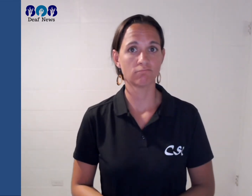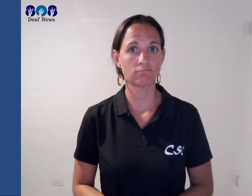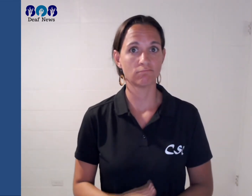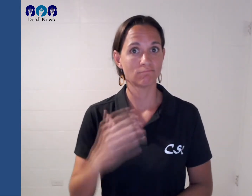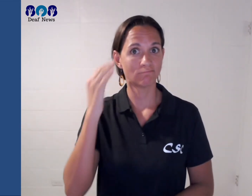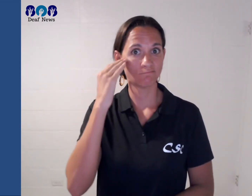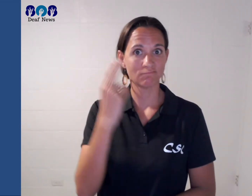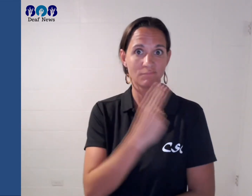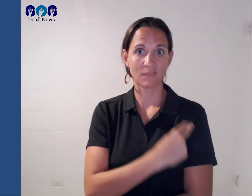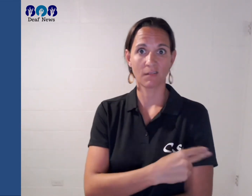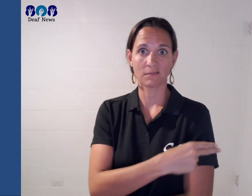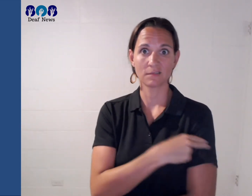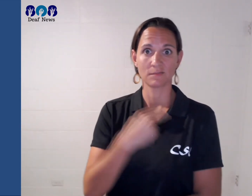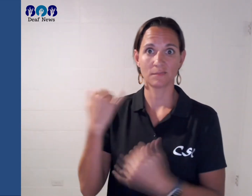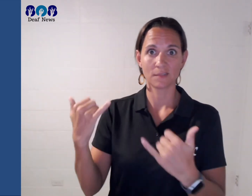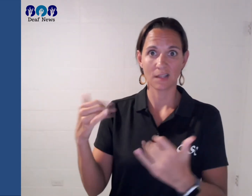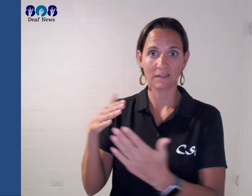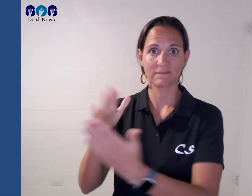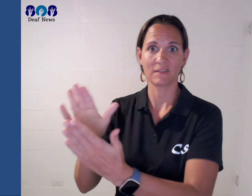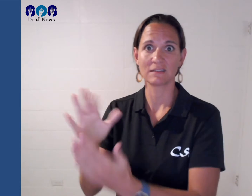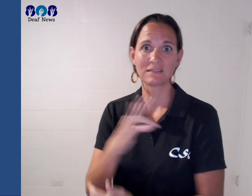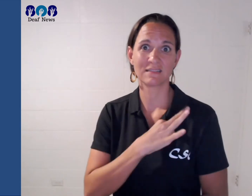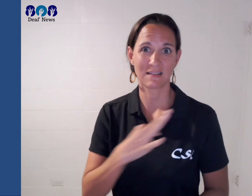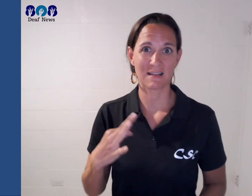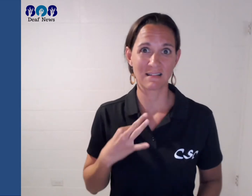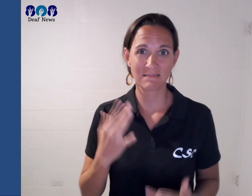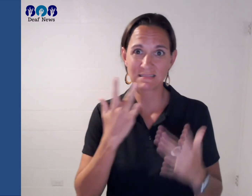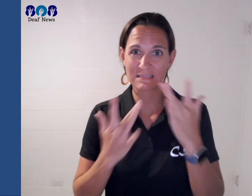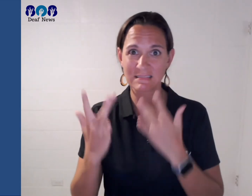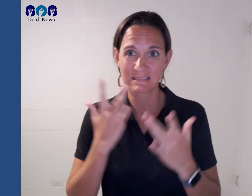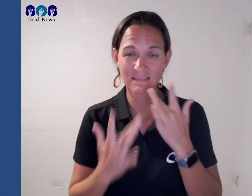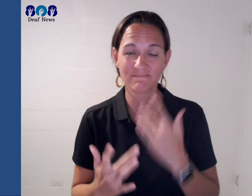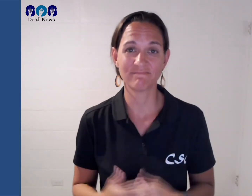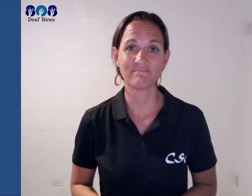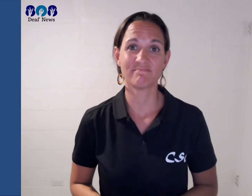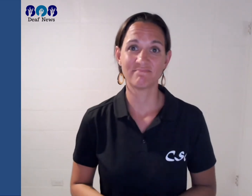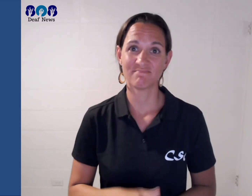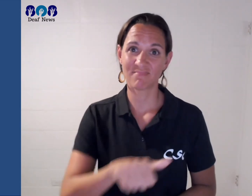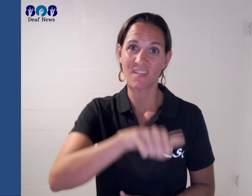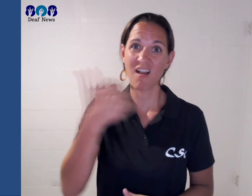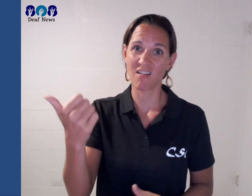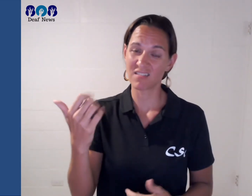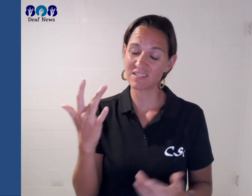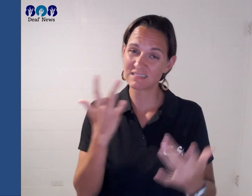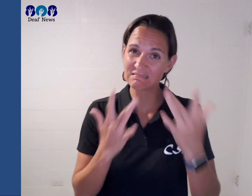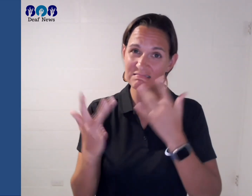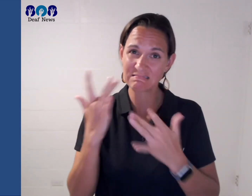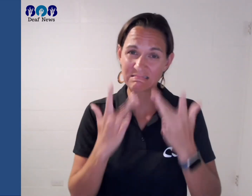Hospitals are now facing a staff shortage. They are also grappling with another shortage: